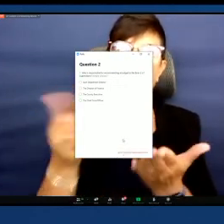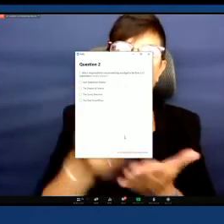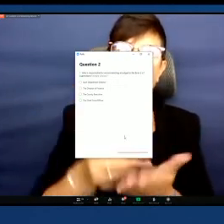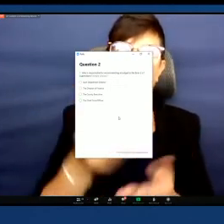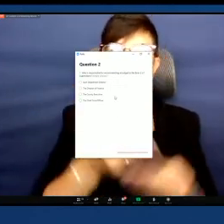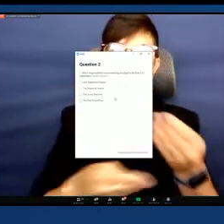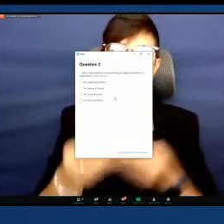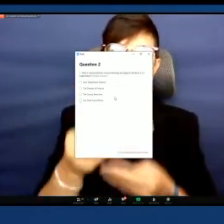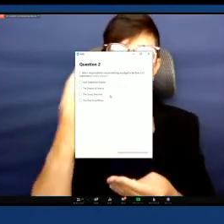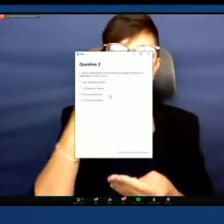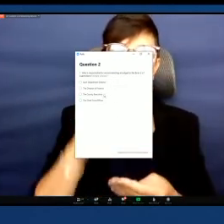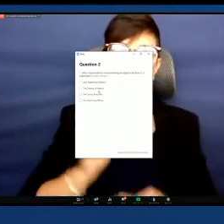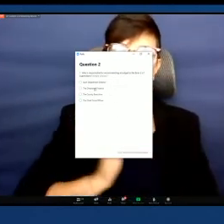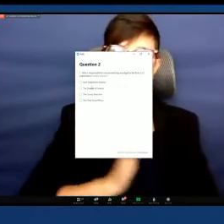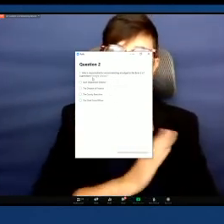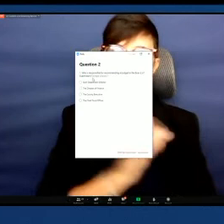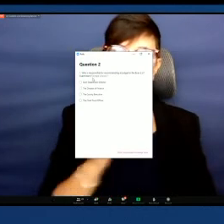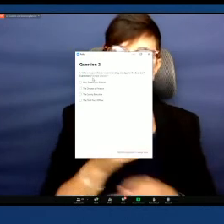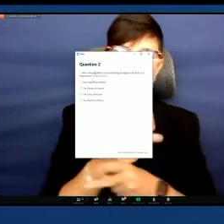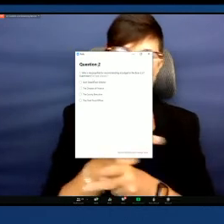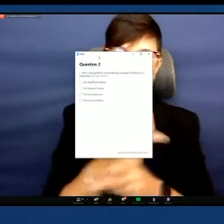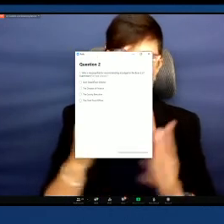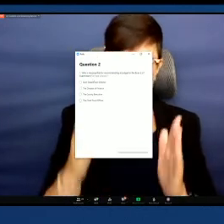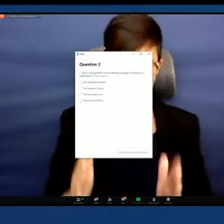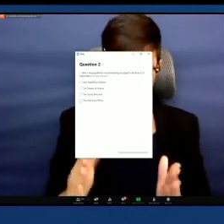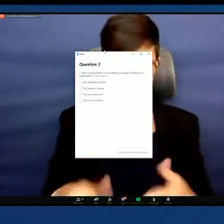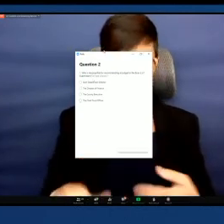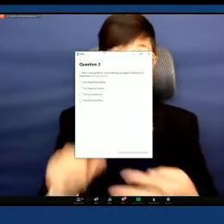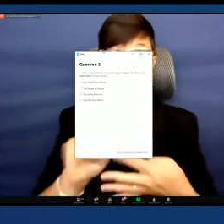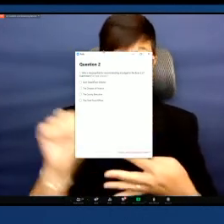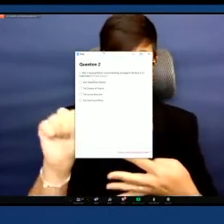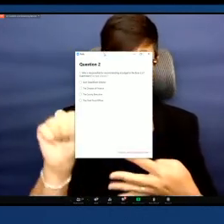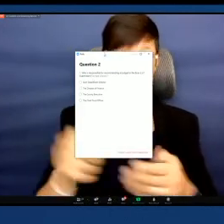A each department director, be the director of finance,